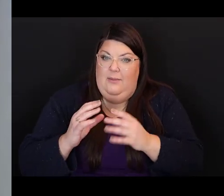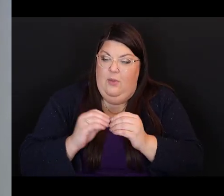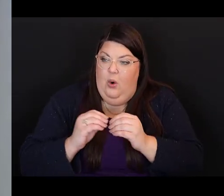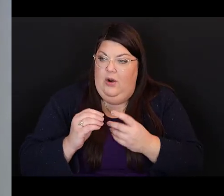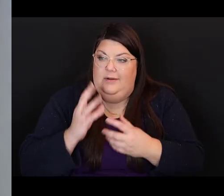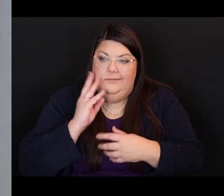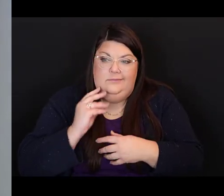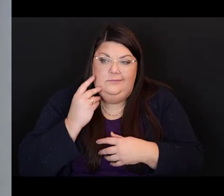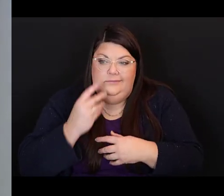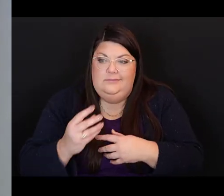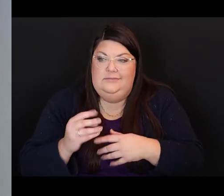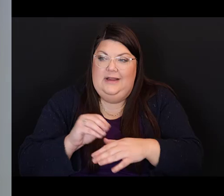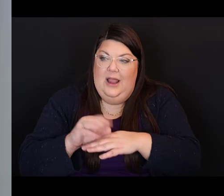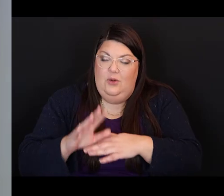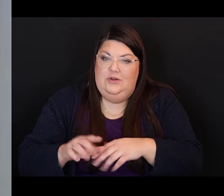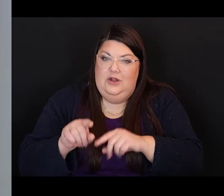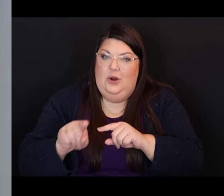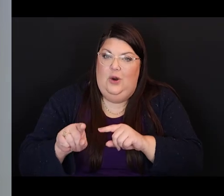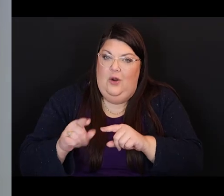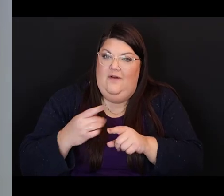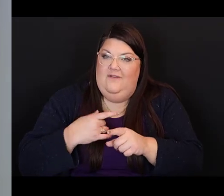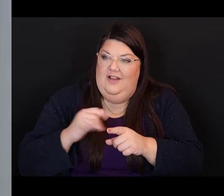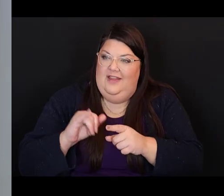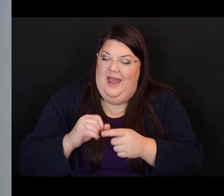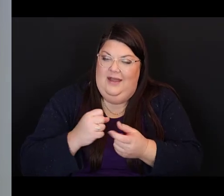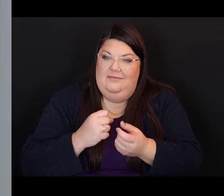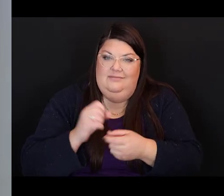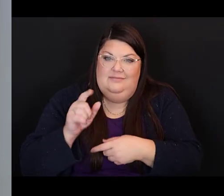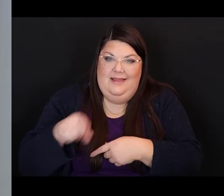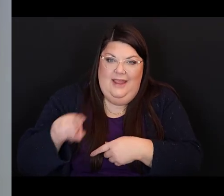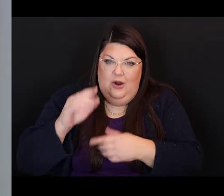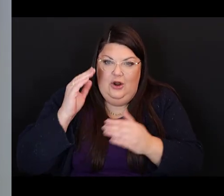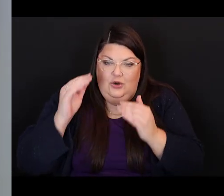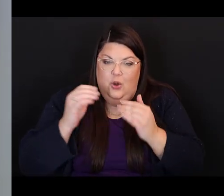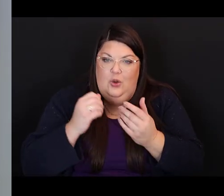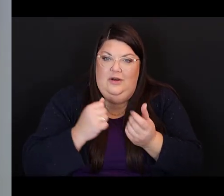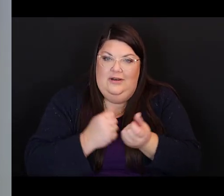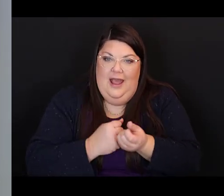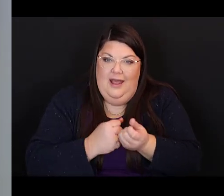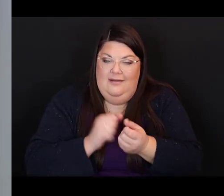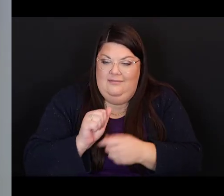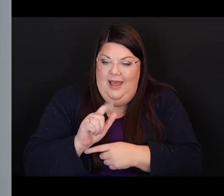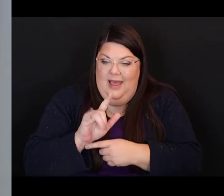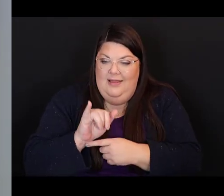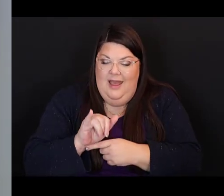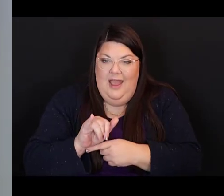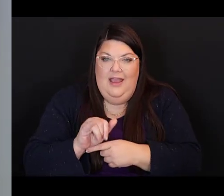where they are that adult ally, and you know working with youth in a way that the youth